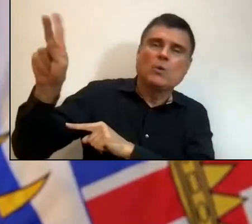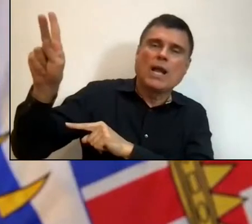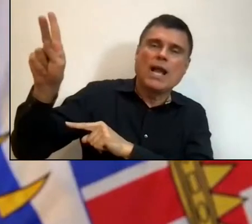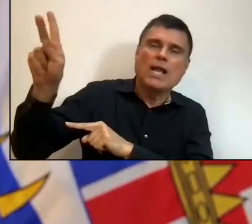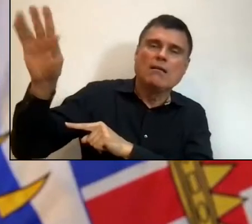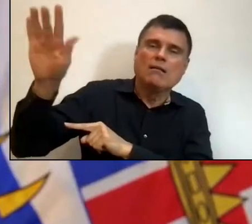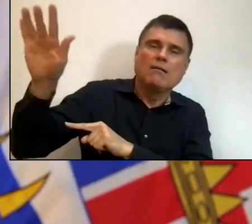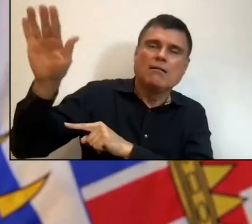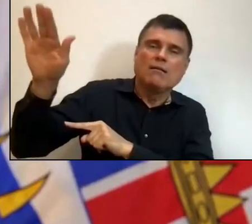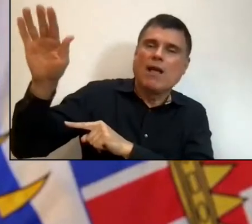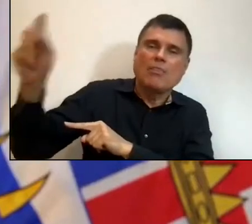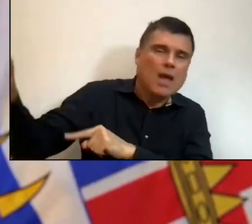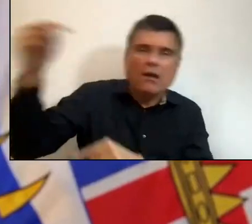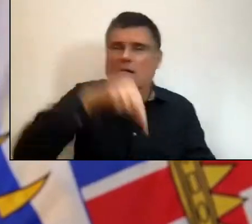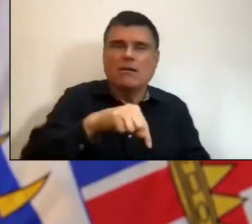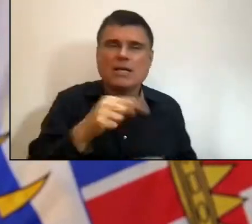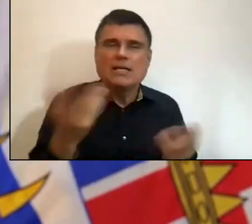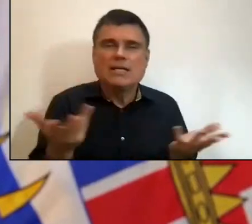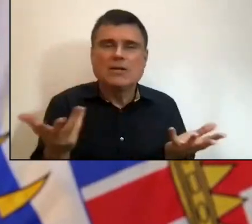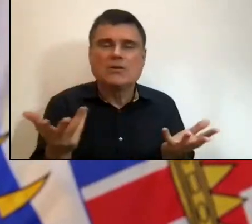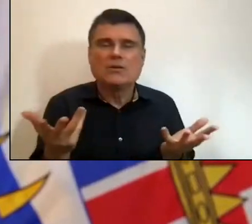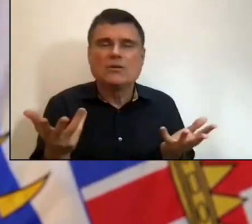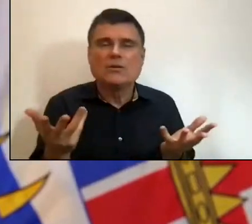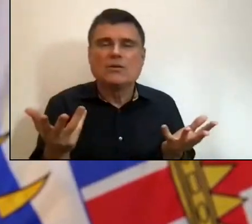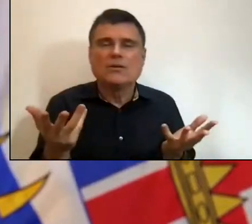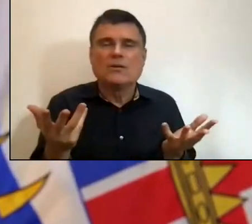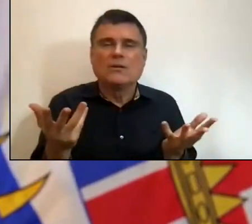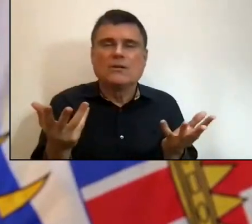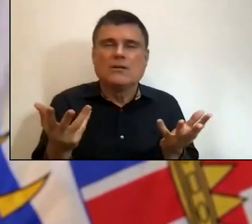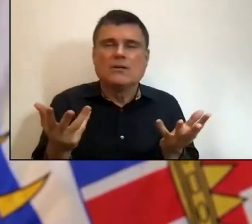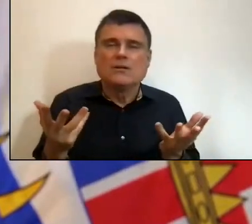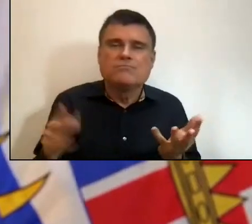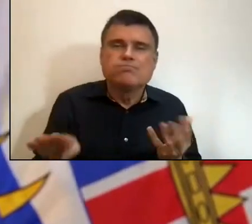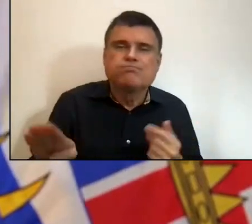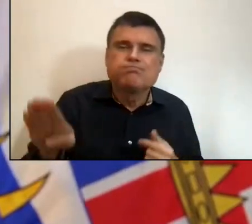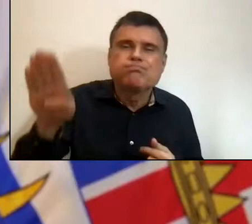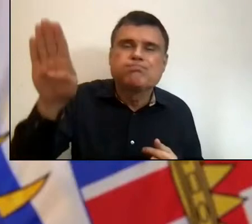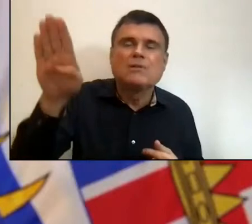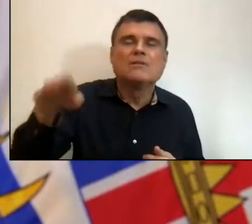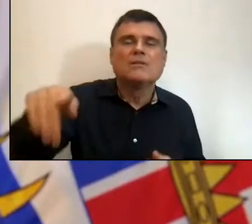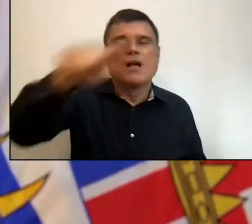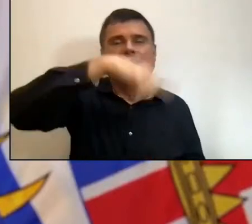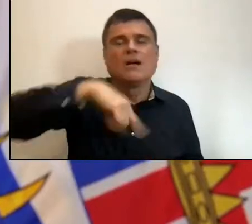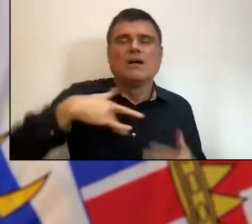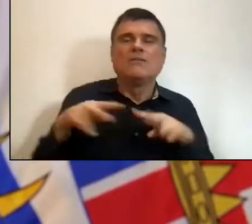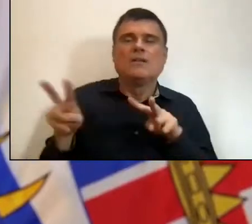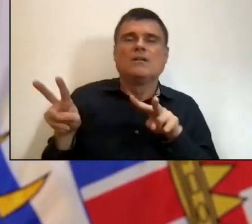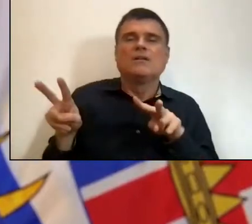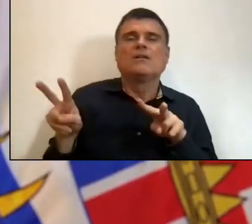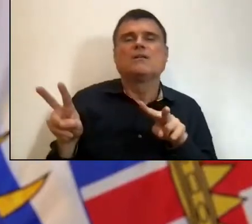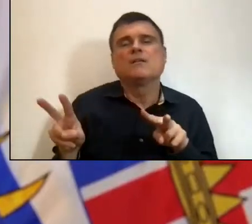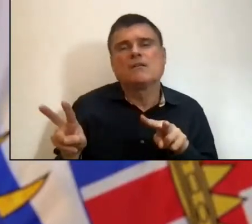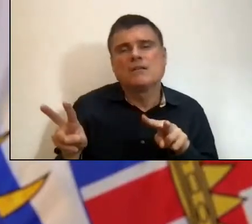seeing it ramp up. It's hard on all levels.